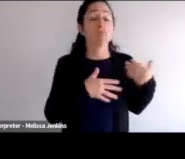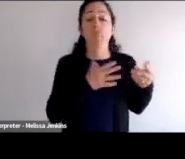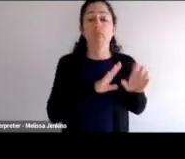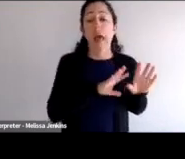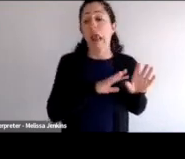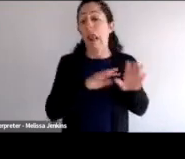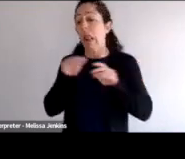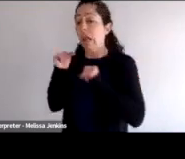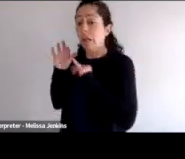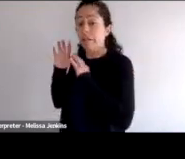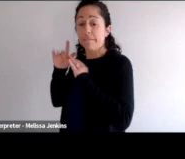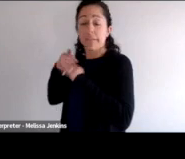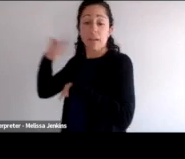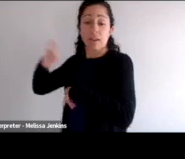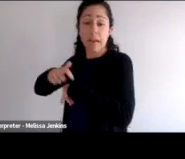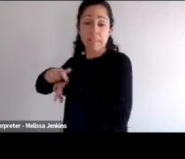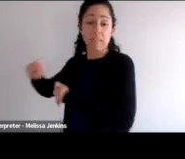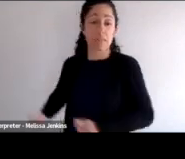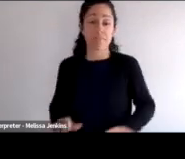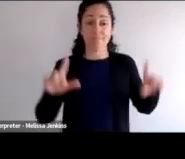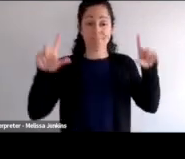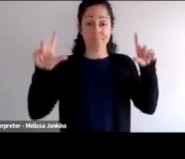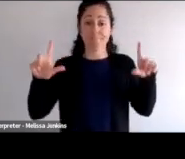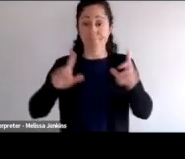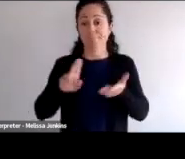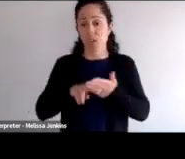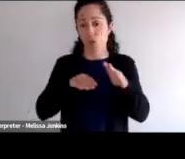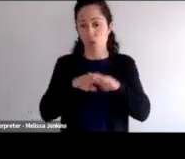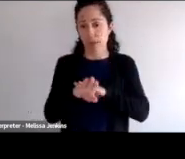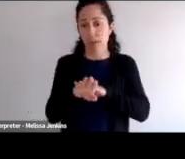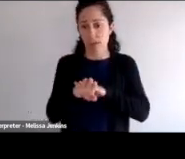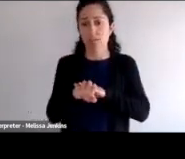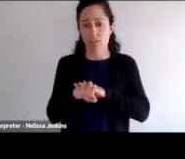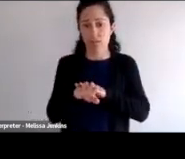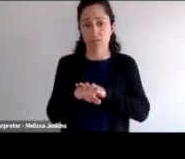or finish, this is the screen that you will always go to. You can go to the Community page